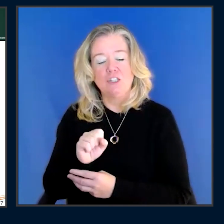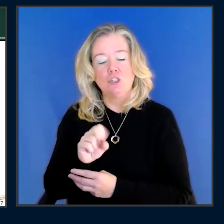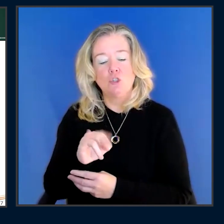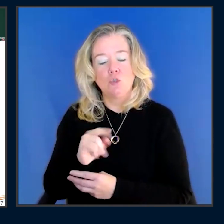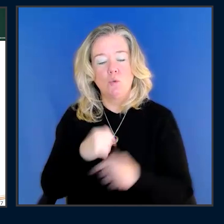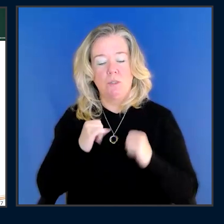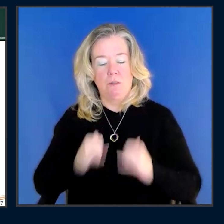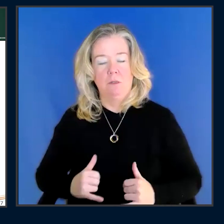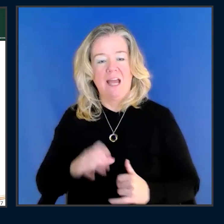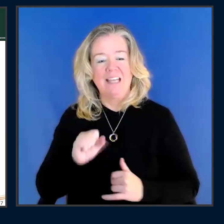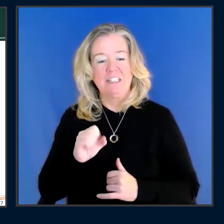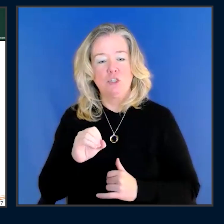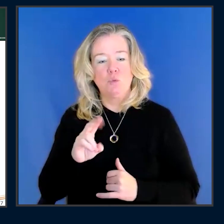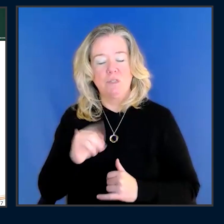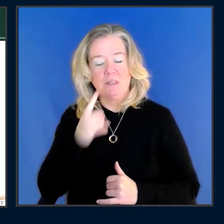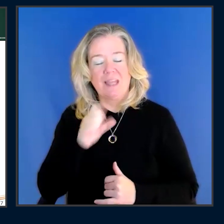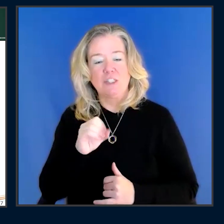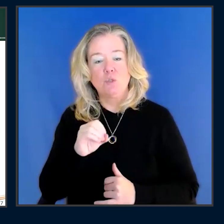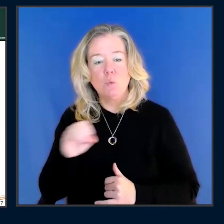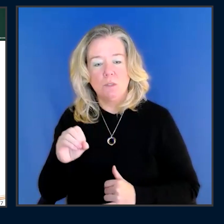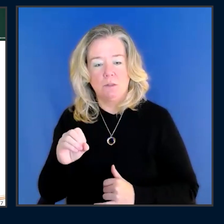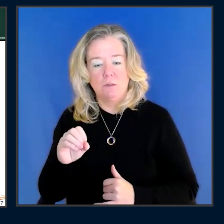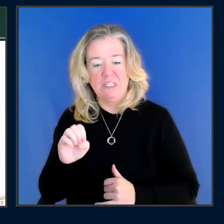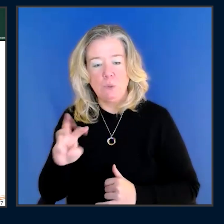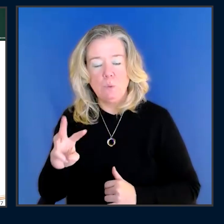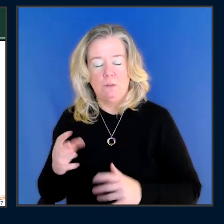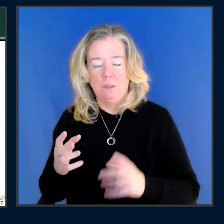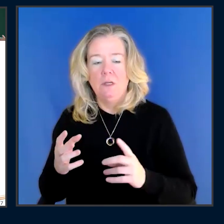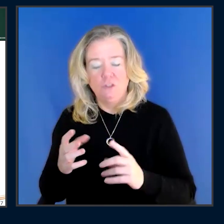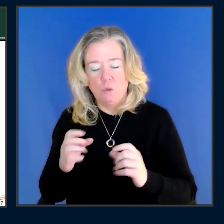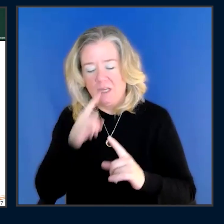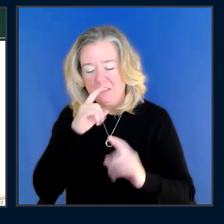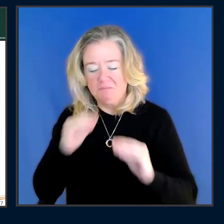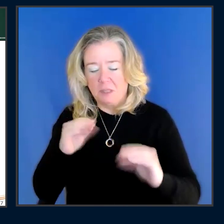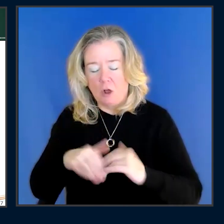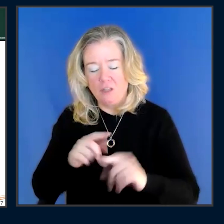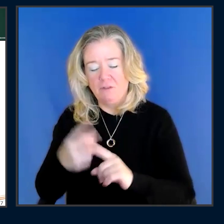So children are getting explicit, direct, systematic instruction on all the 44 phonemes